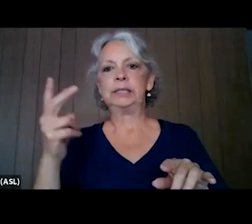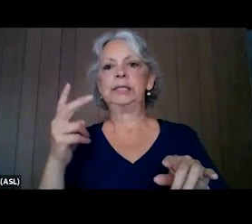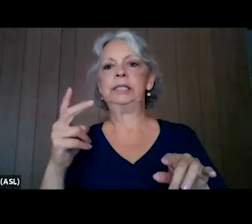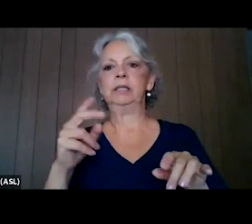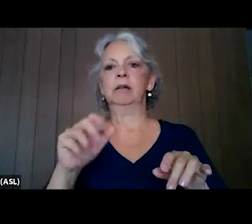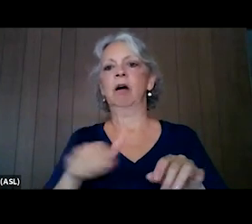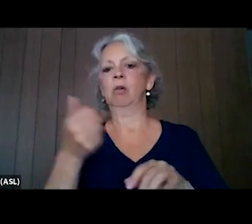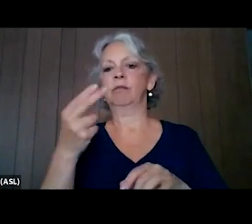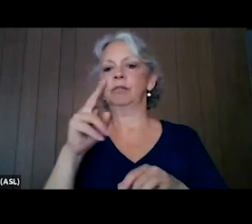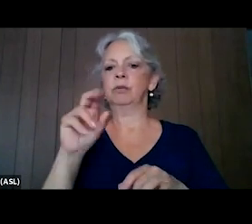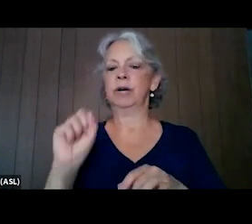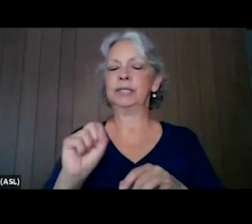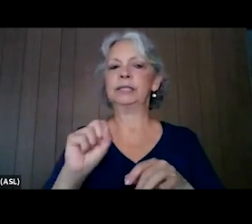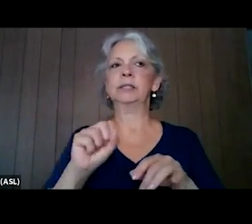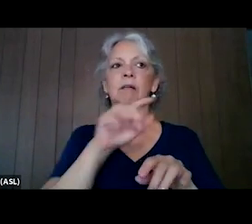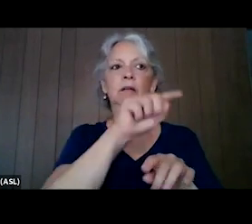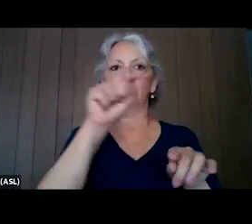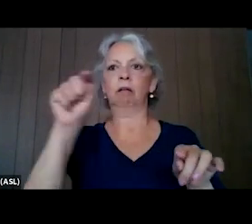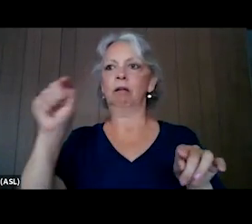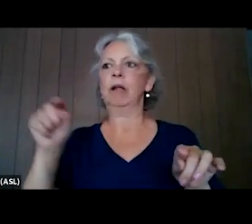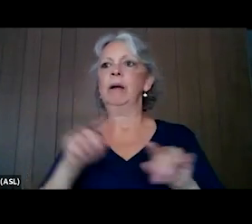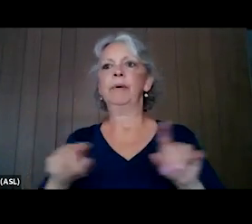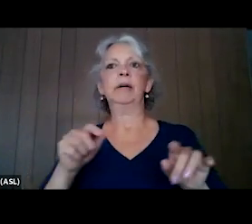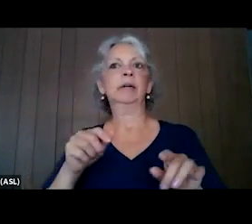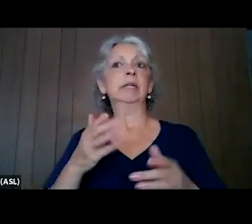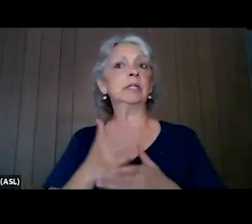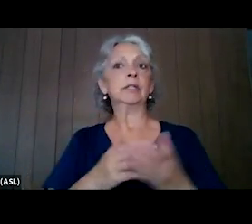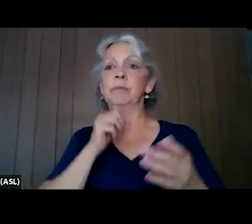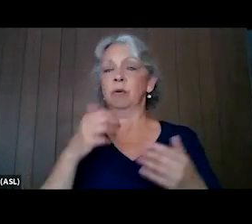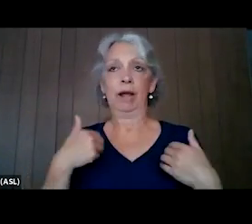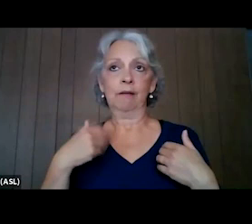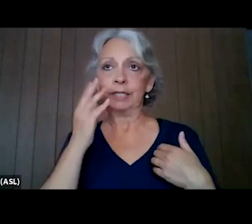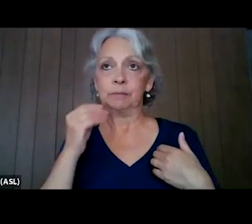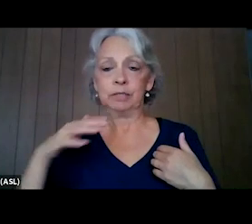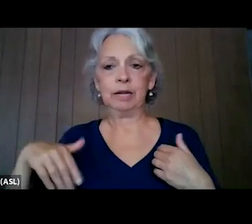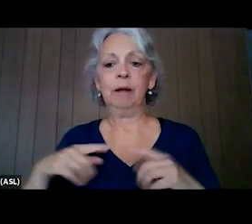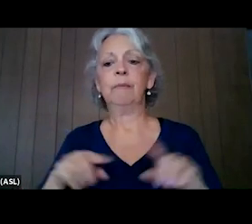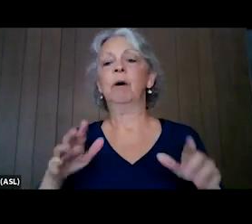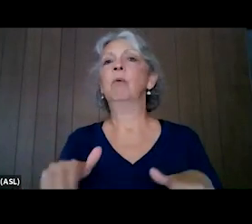a lot of places across the country do not have this experience yet. So we wanna make sure that people are able to be provided with this information